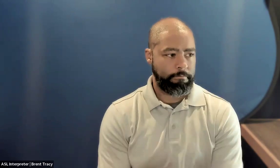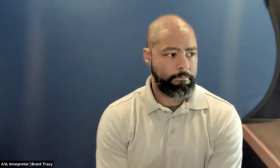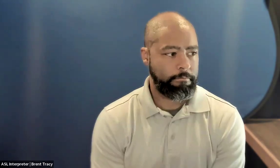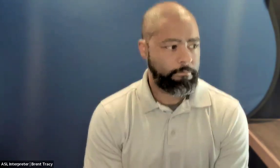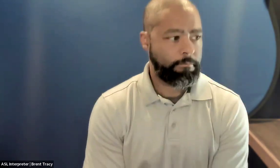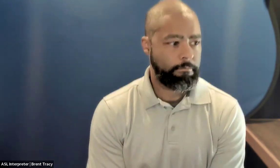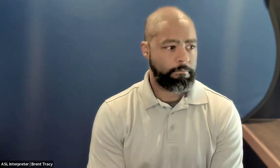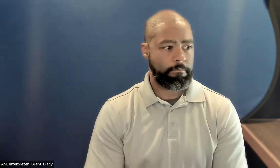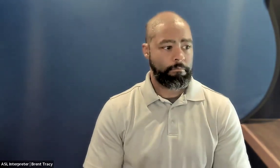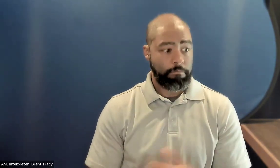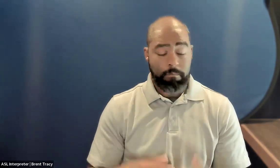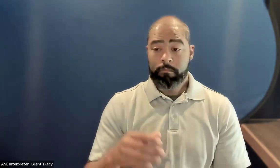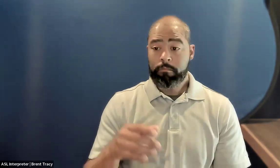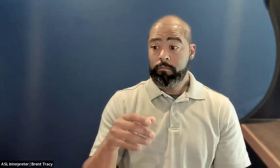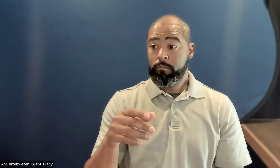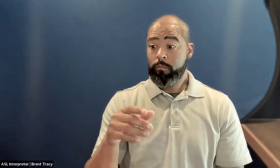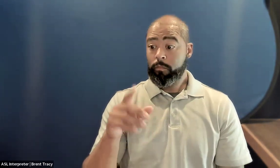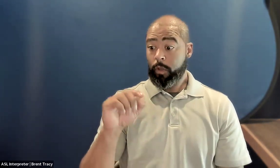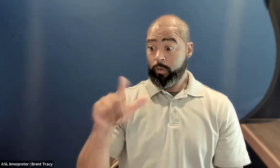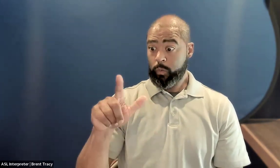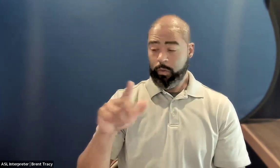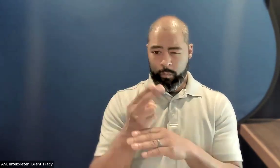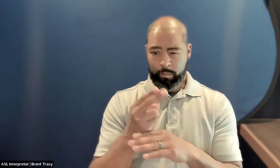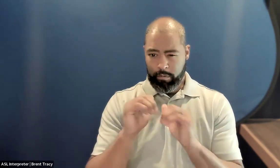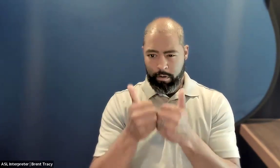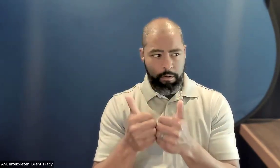the Climate Resilience Design Standards Tool.